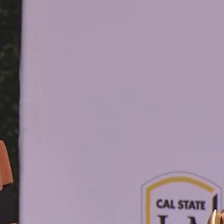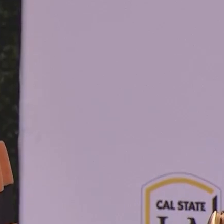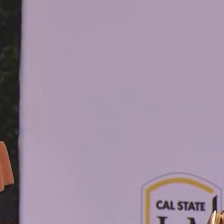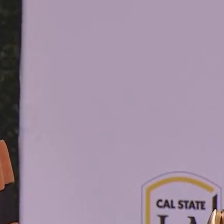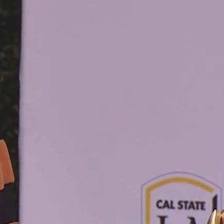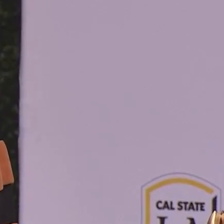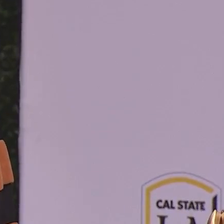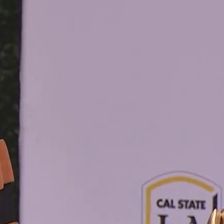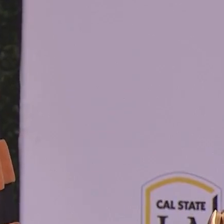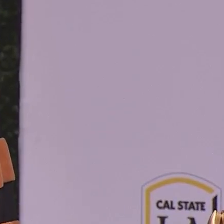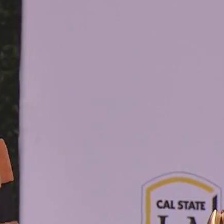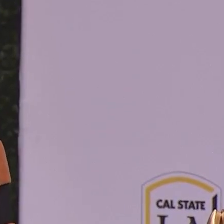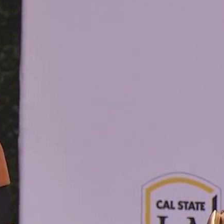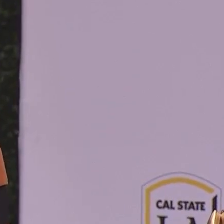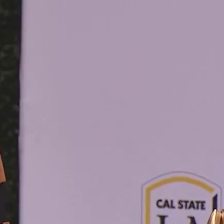CONVOCATION AND COMMENCEMENT ADVISORY COMMITTEE.